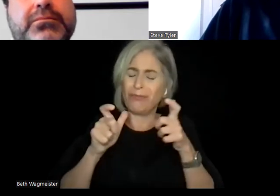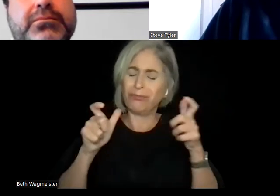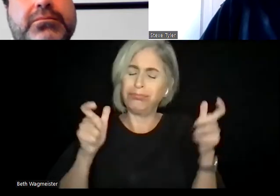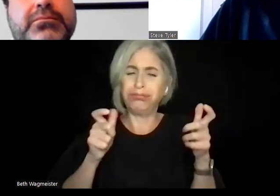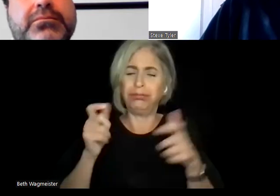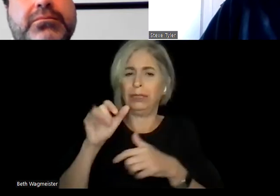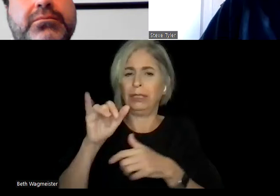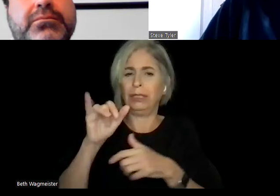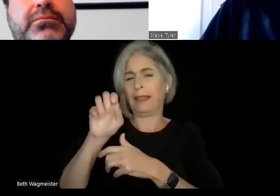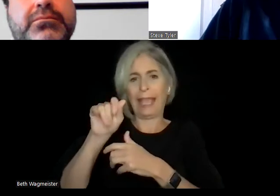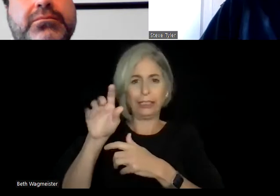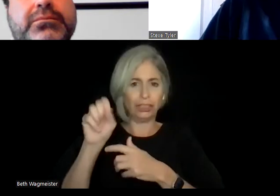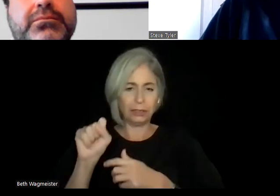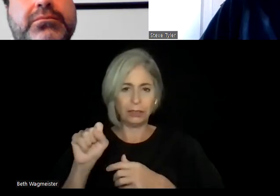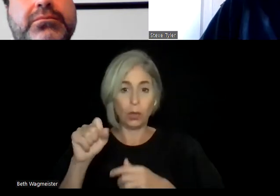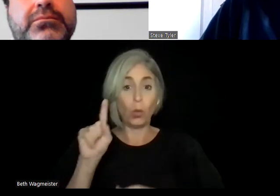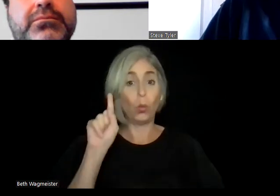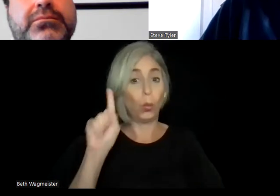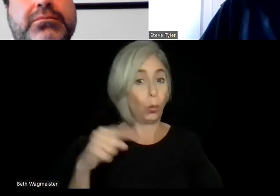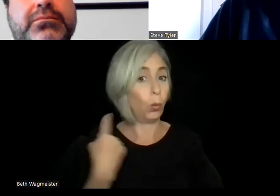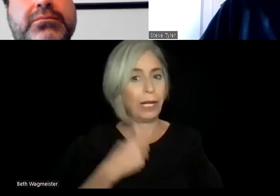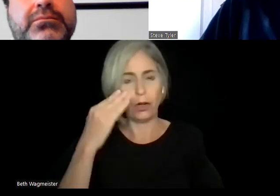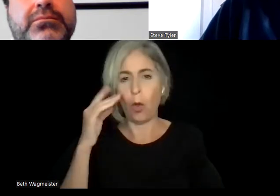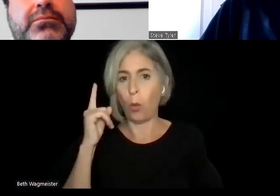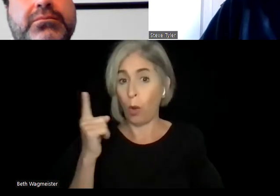we don't know -- this is an enormous area and